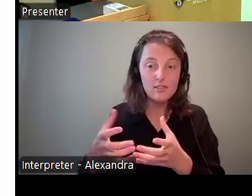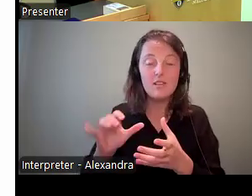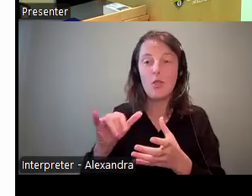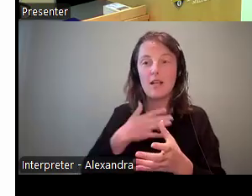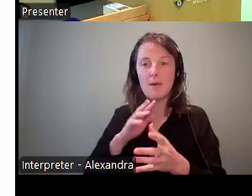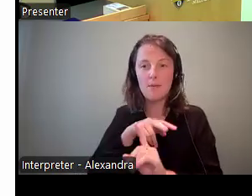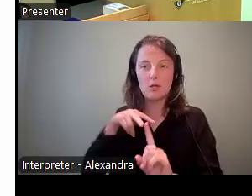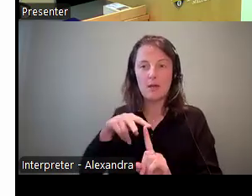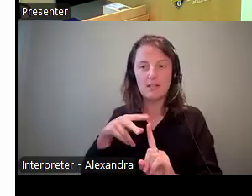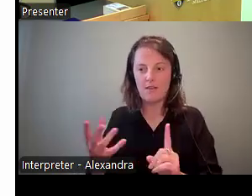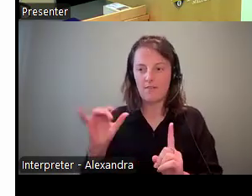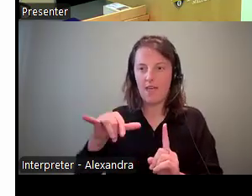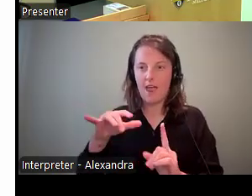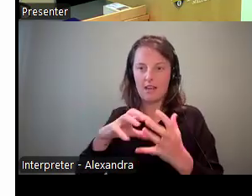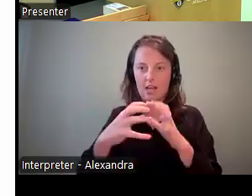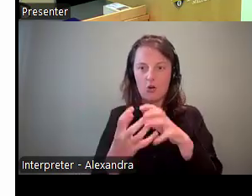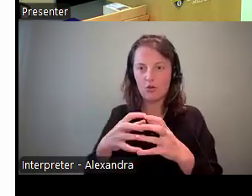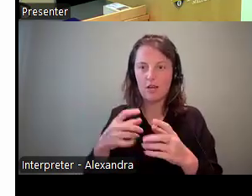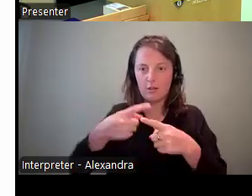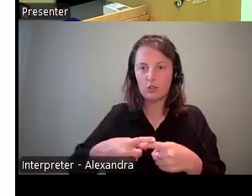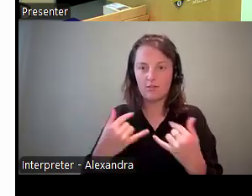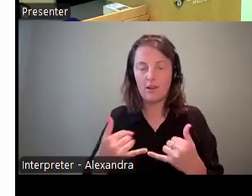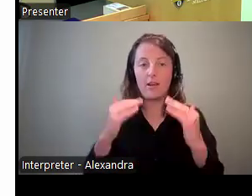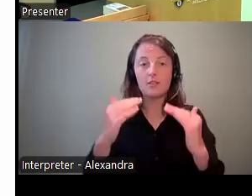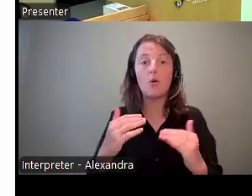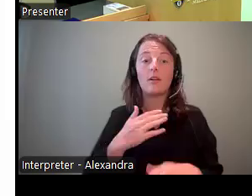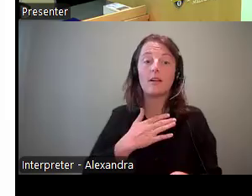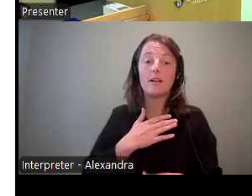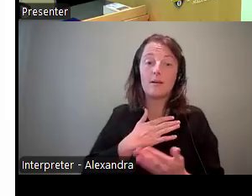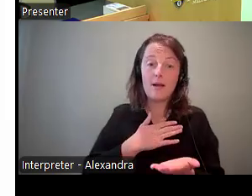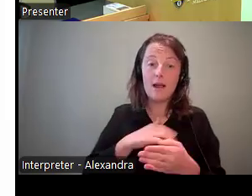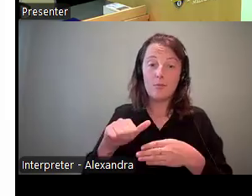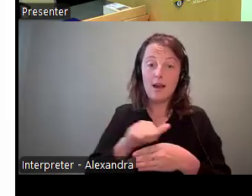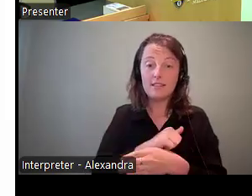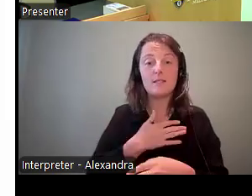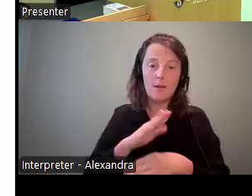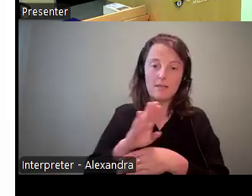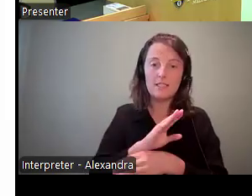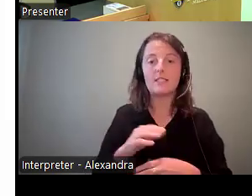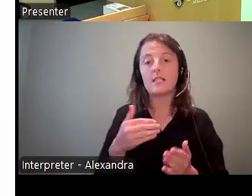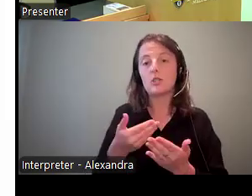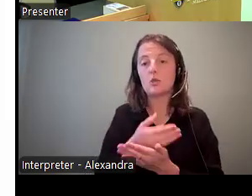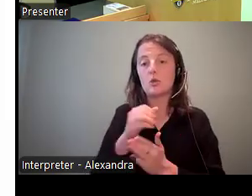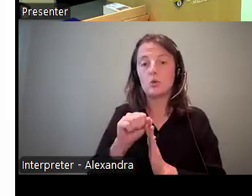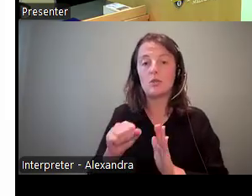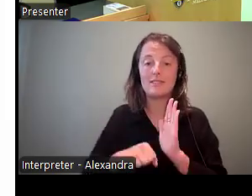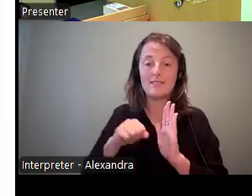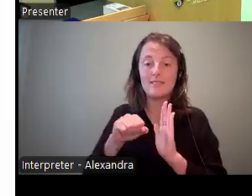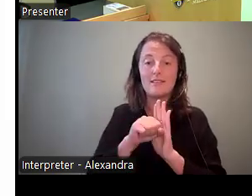my business is New Seasons Counseling, Training, and Consulting. And I provide counseling services.